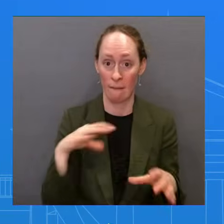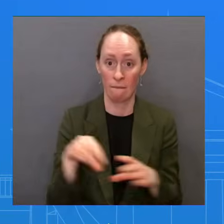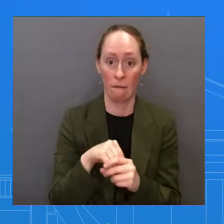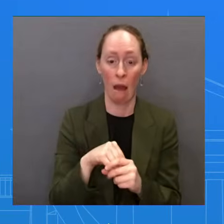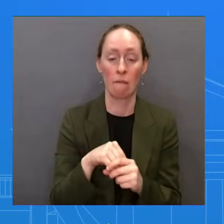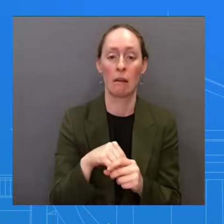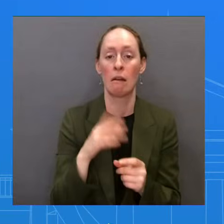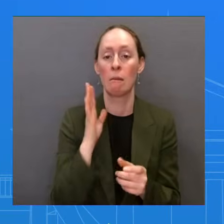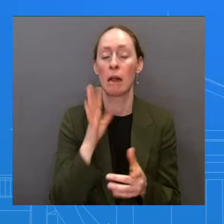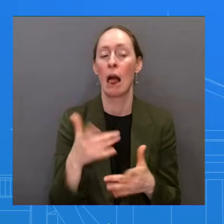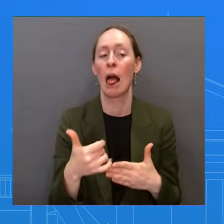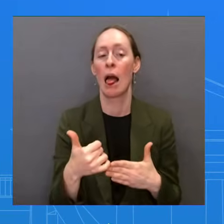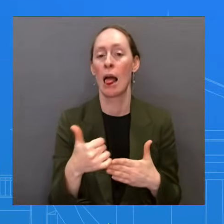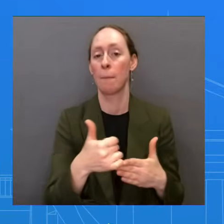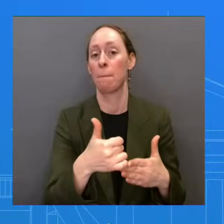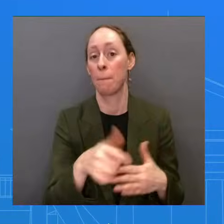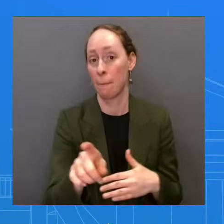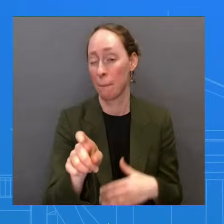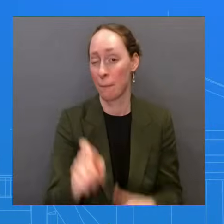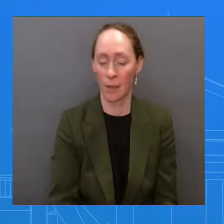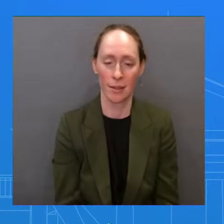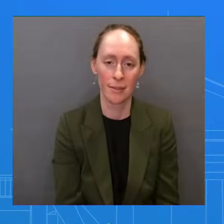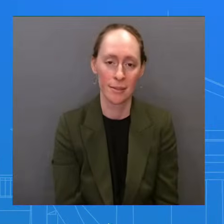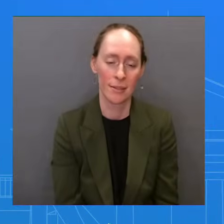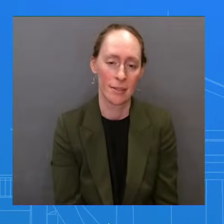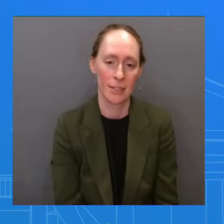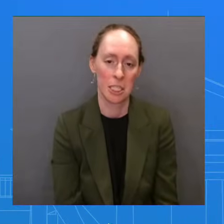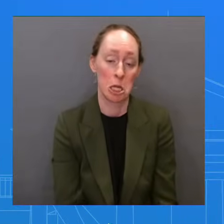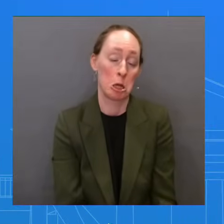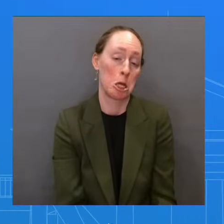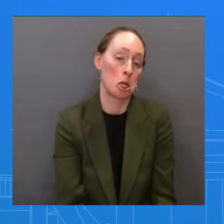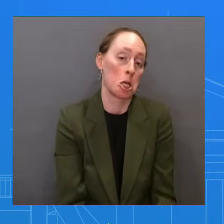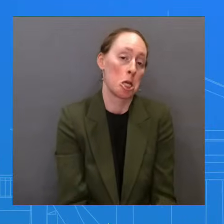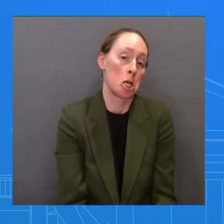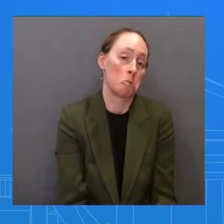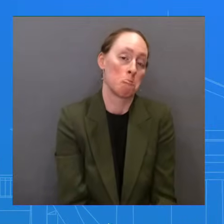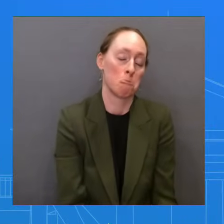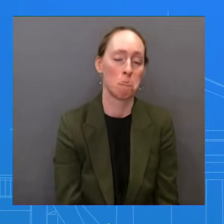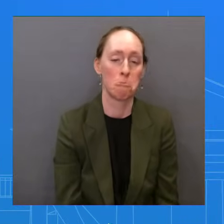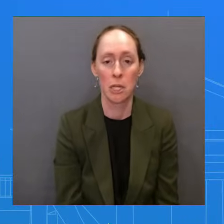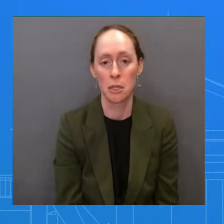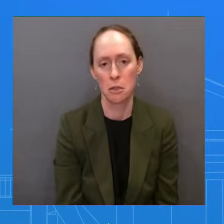it would be important to get the four leaders here to talk about an incredible, critical issue -- right? -- which is --